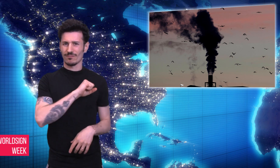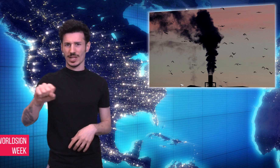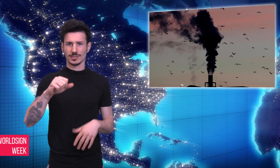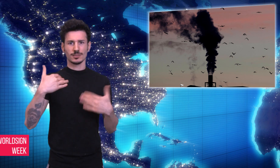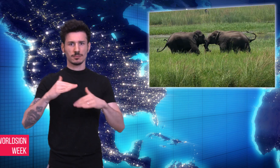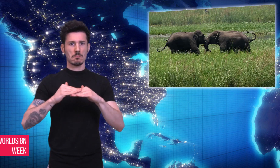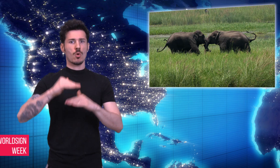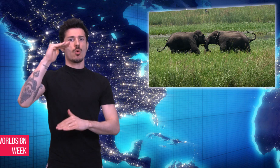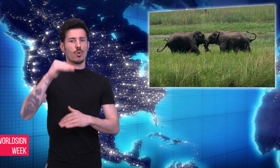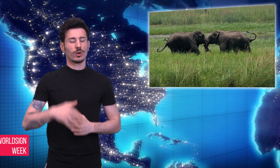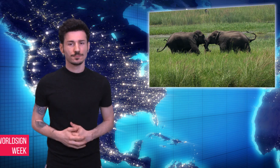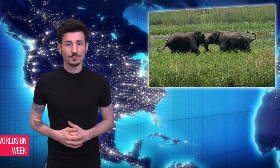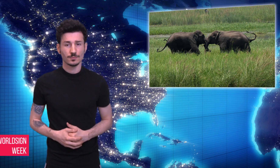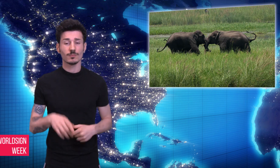in past reports.